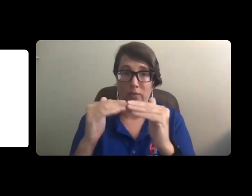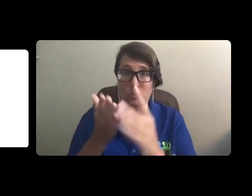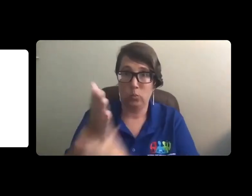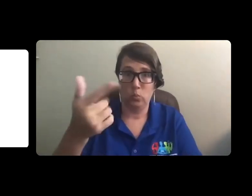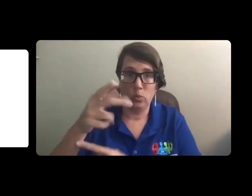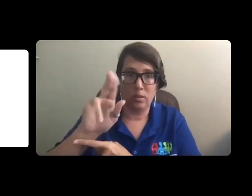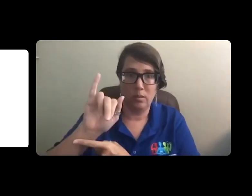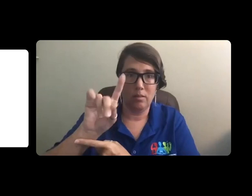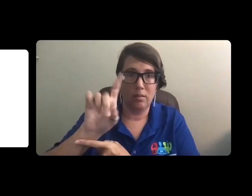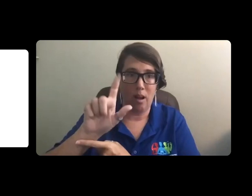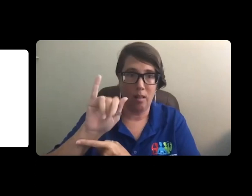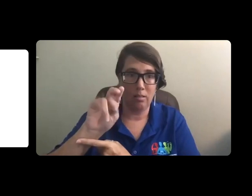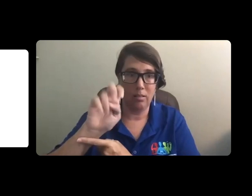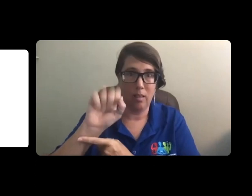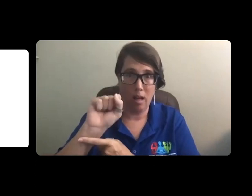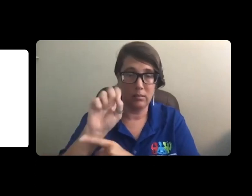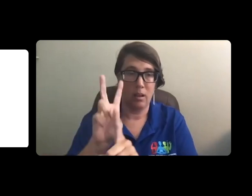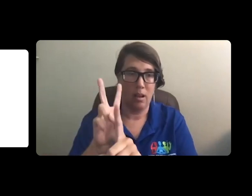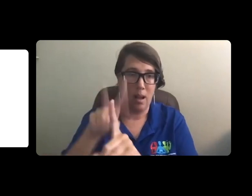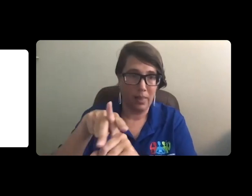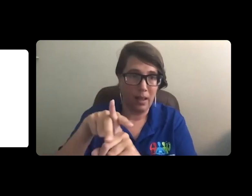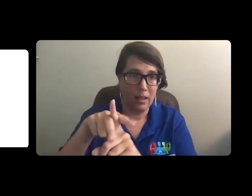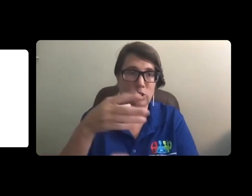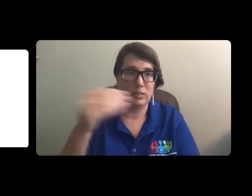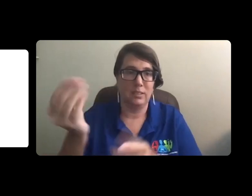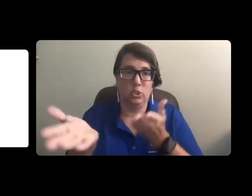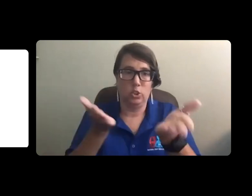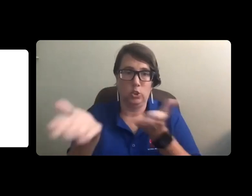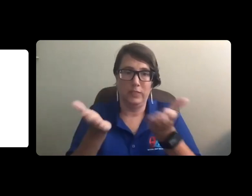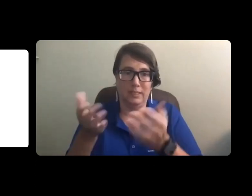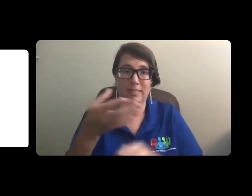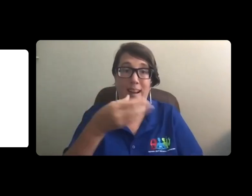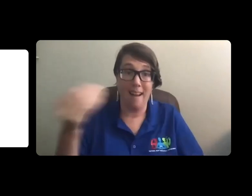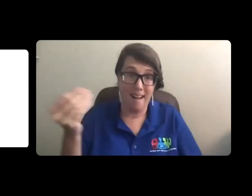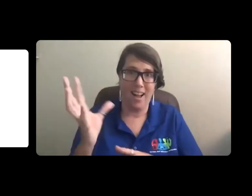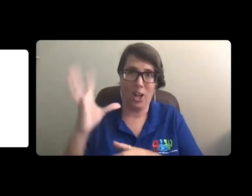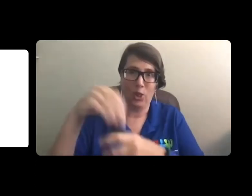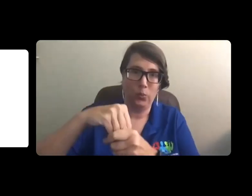look at how accessible technology can provide functional equivalents through guidelines,